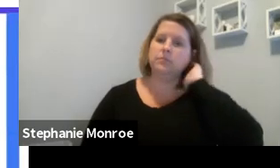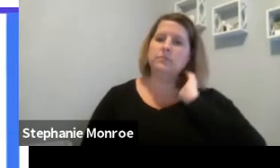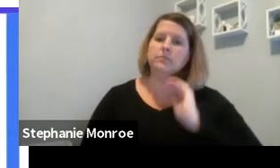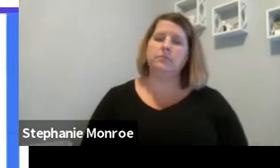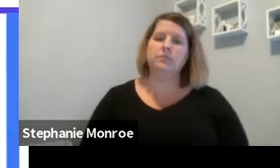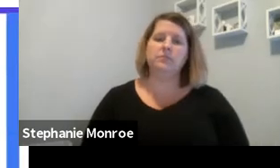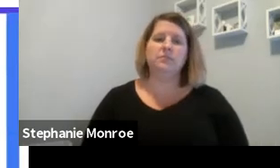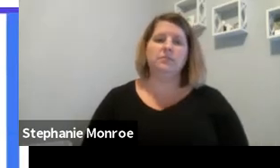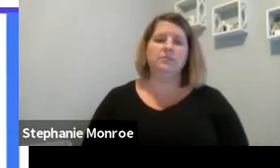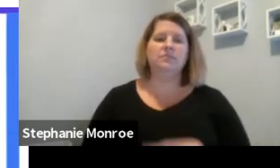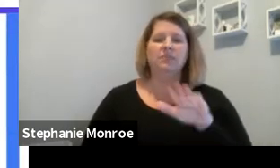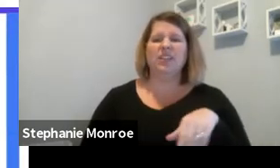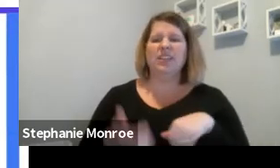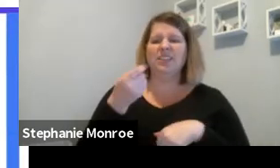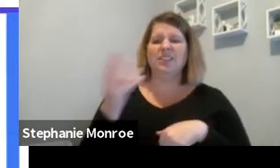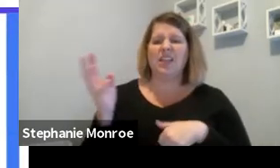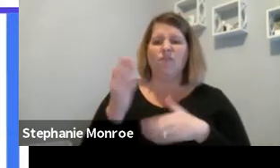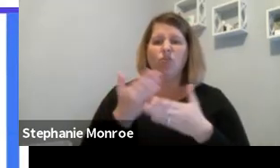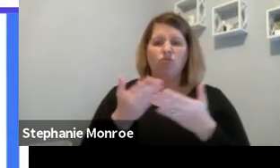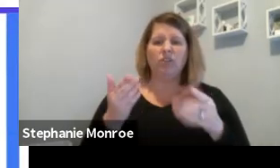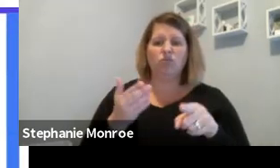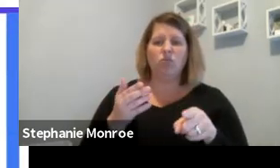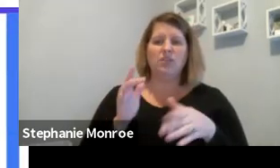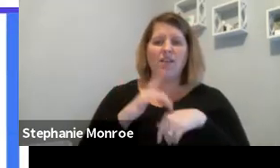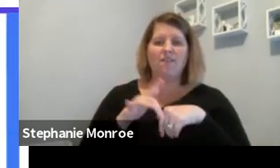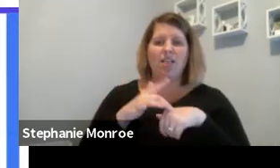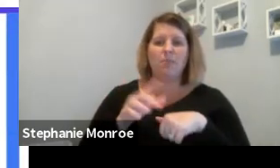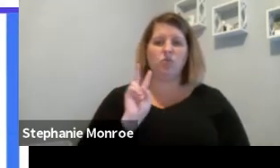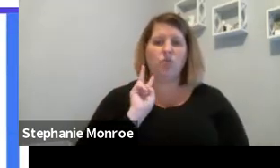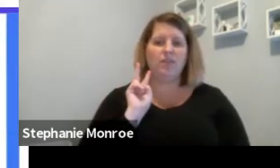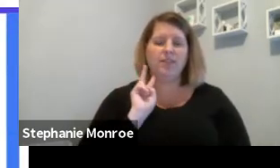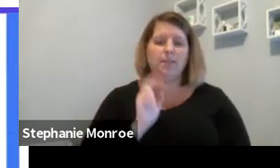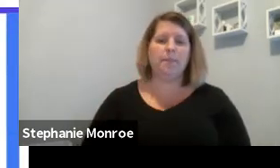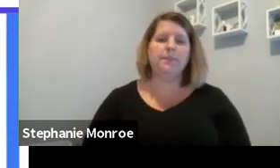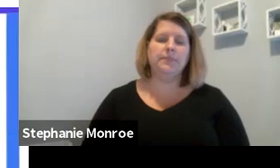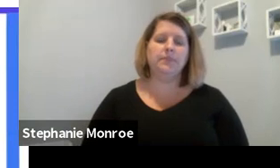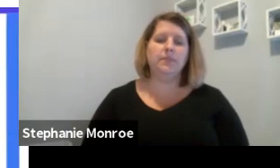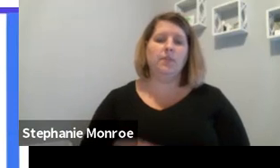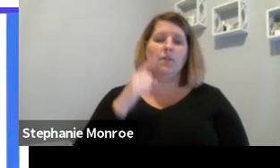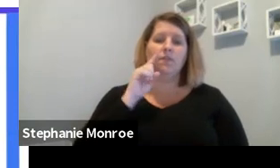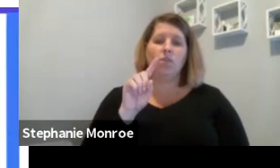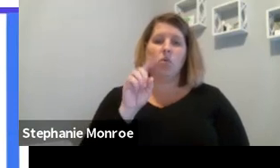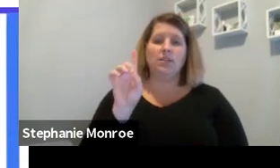There are several resources available to victims. For domestic violence,